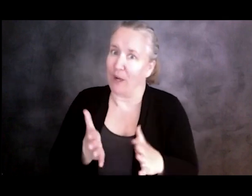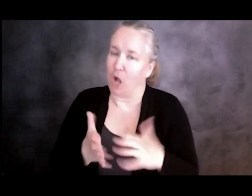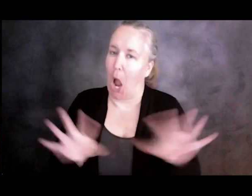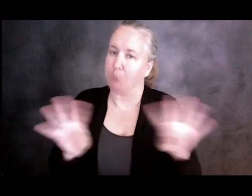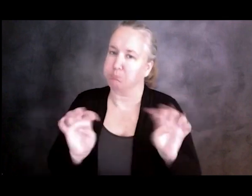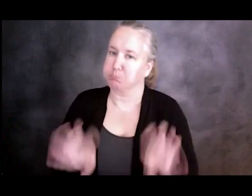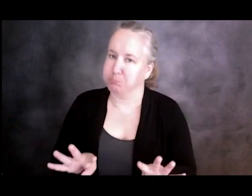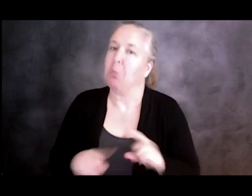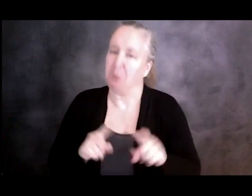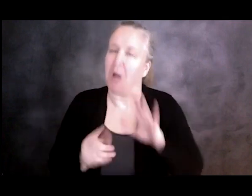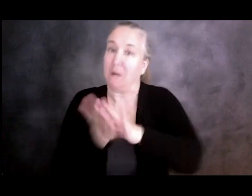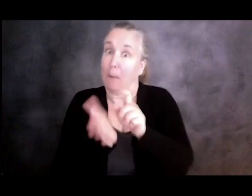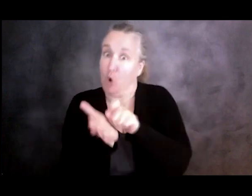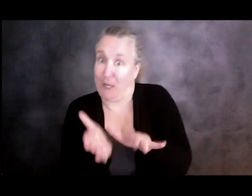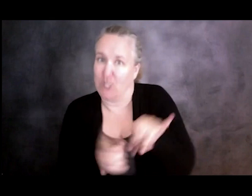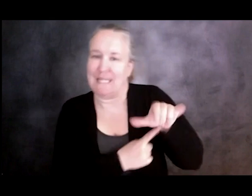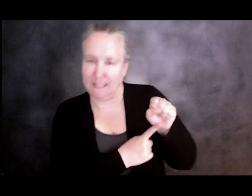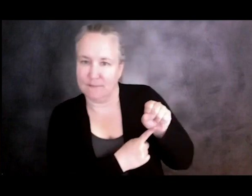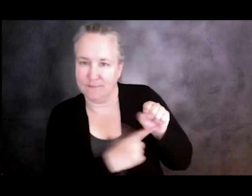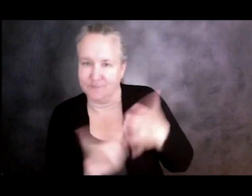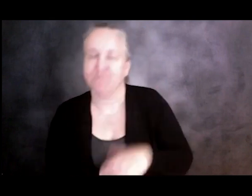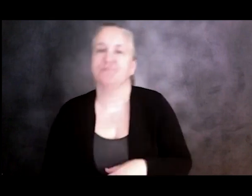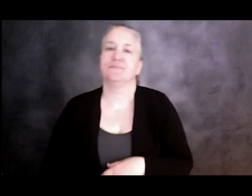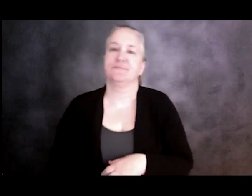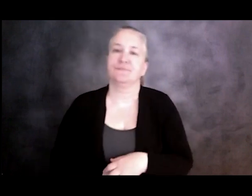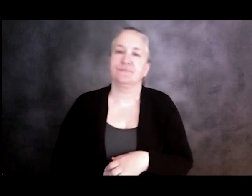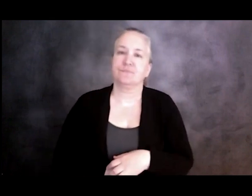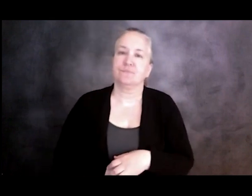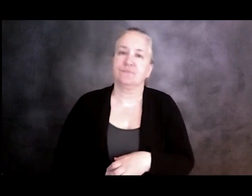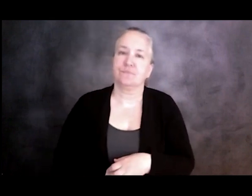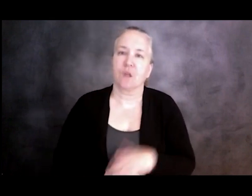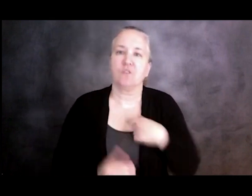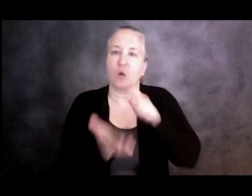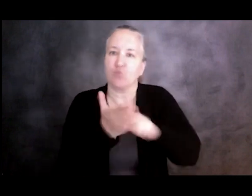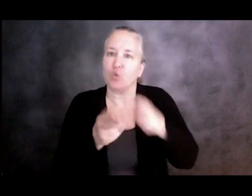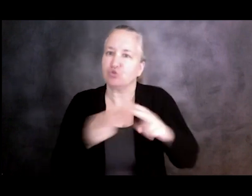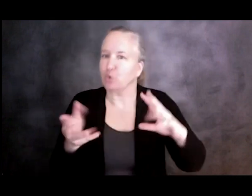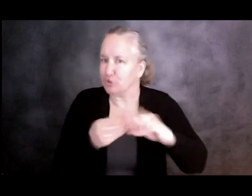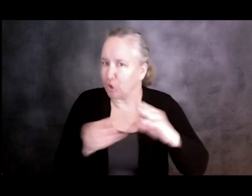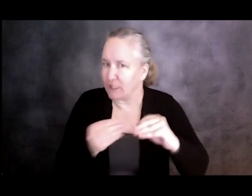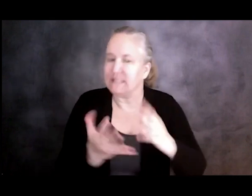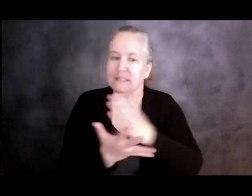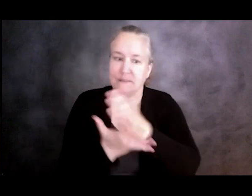So I learned how to be a writer by writing these short stories. And if you read the short stories,